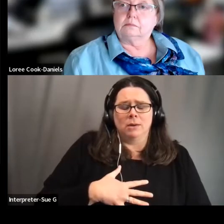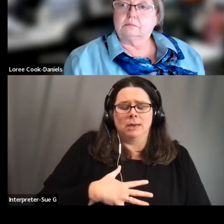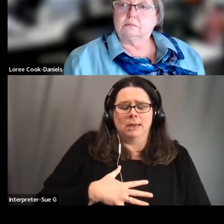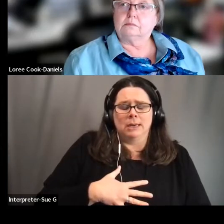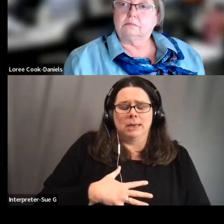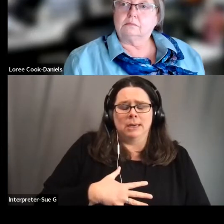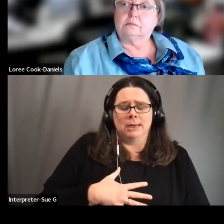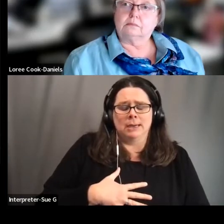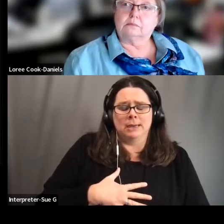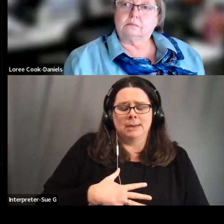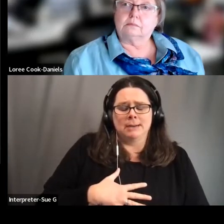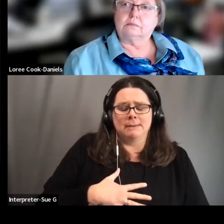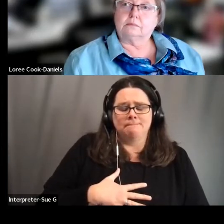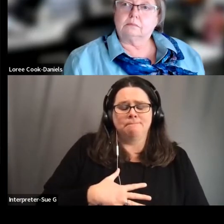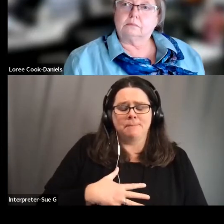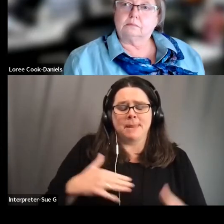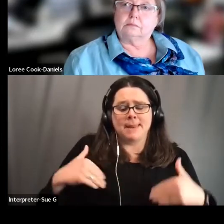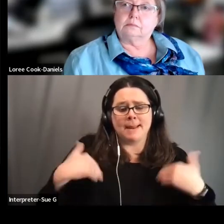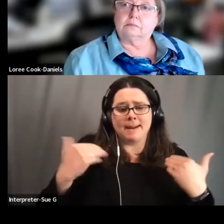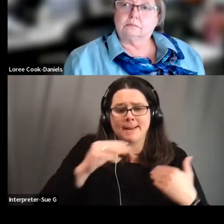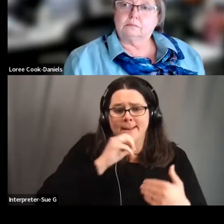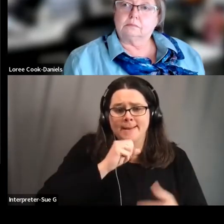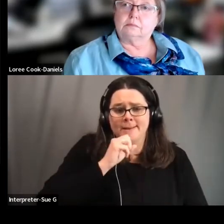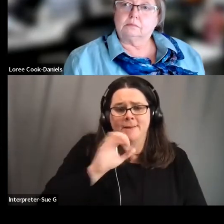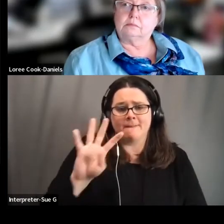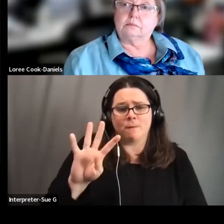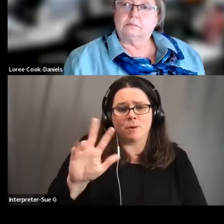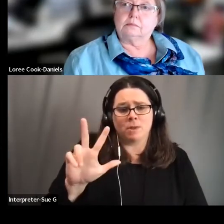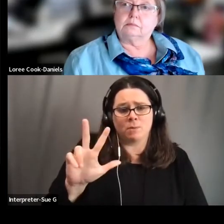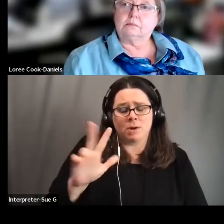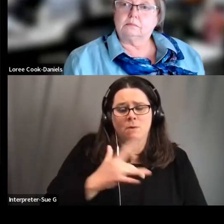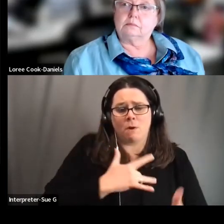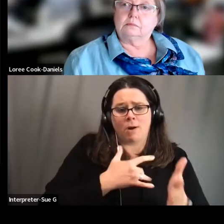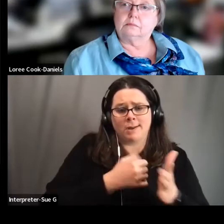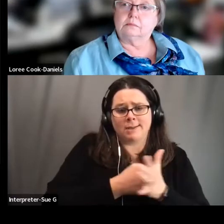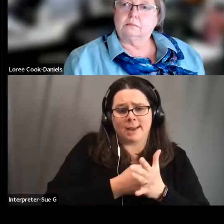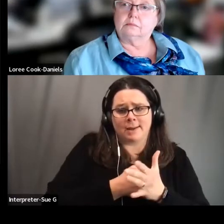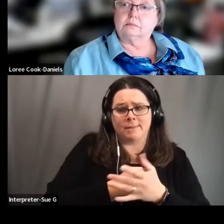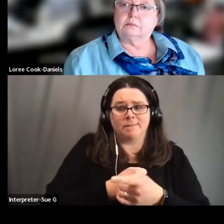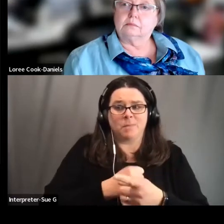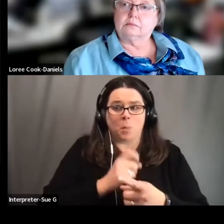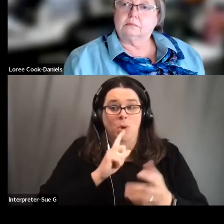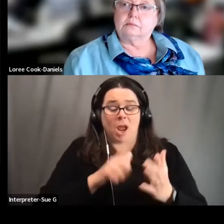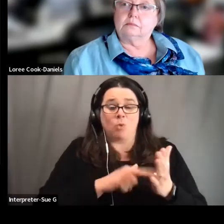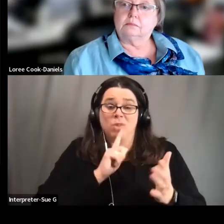at a very young age, at the age of 43 of a heart attack. What I really appreciate about All of Us